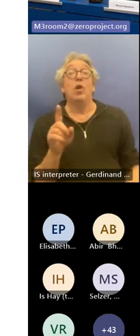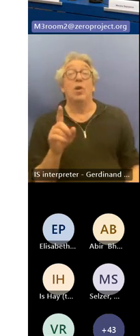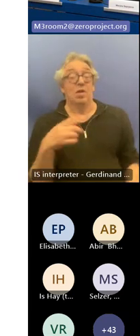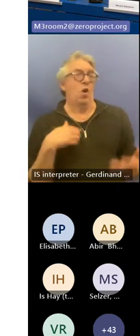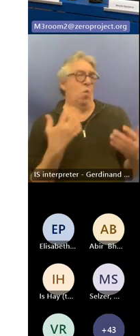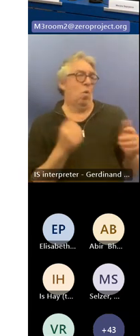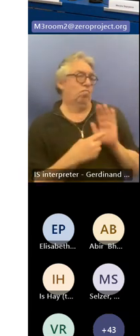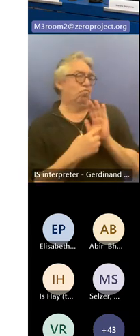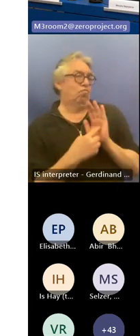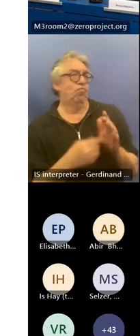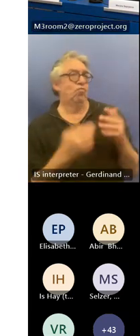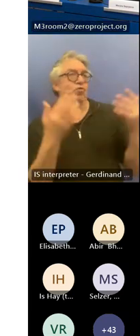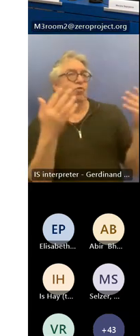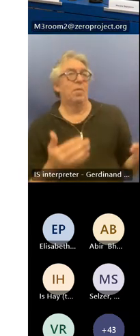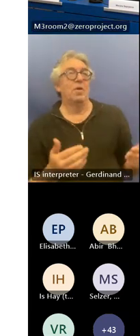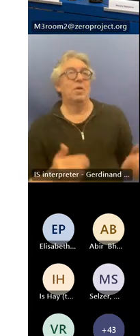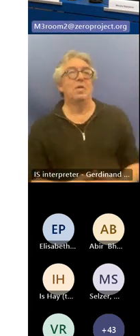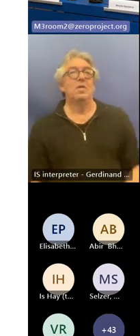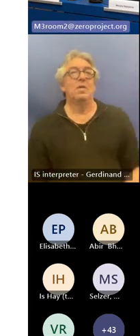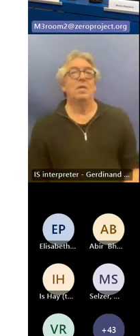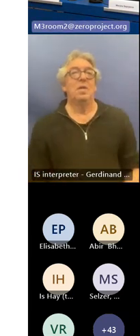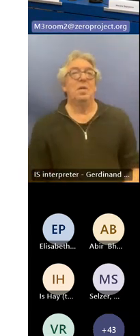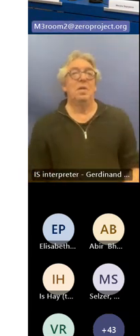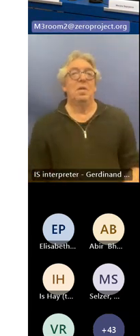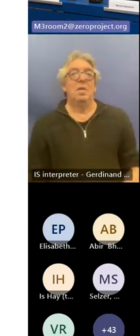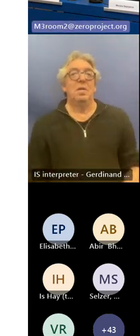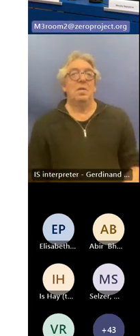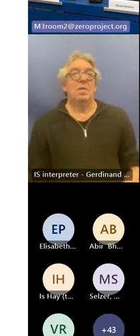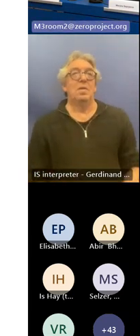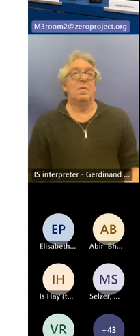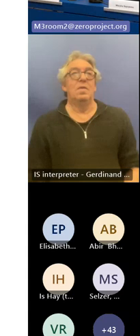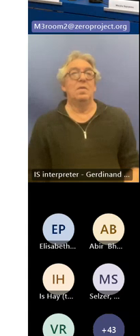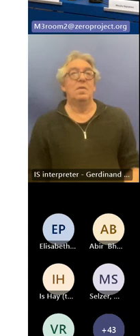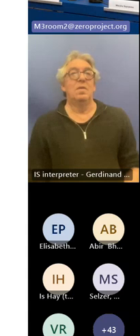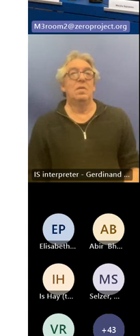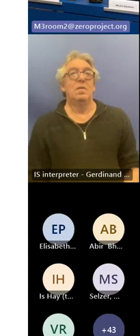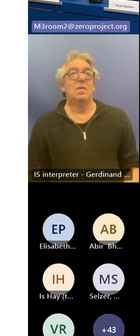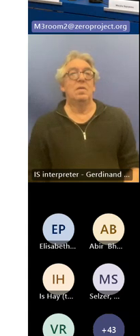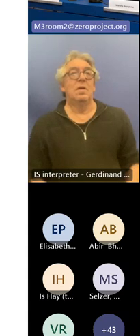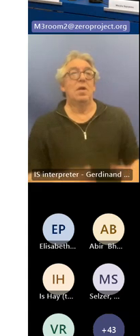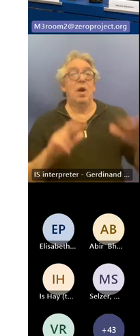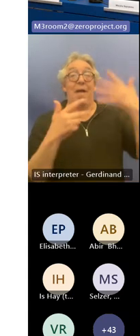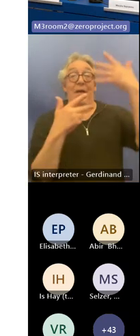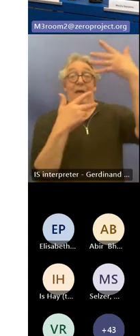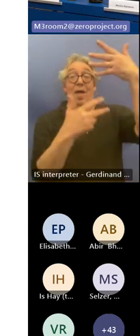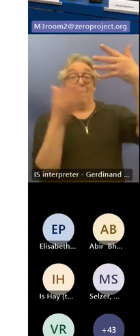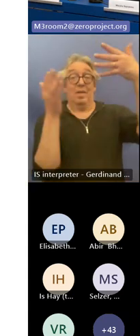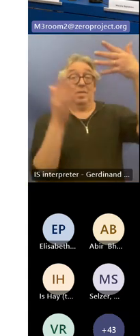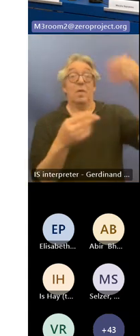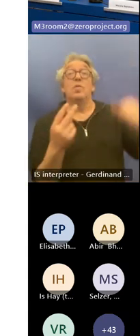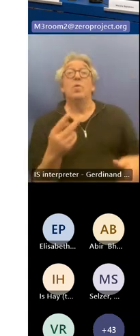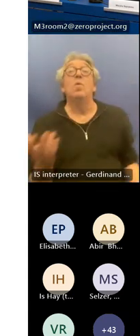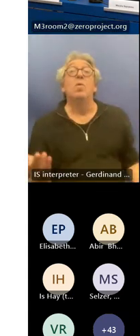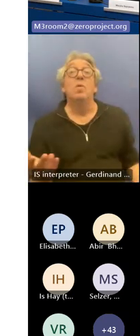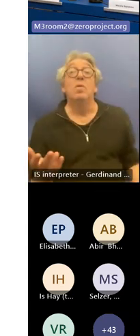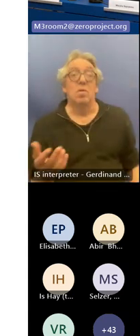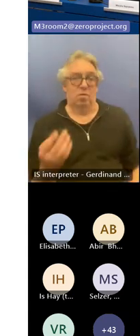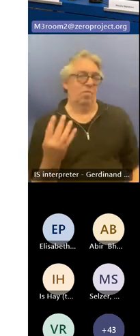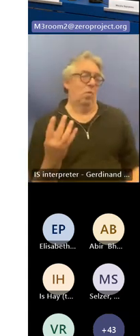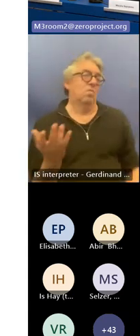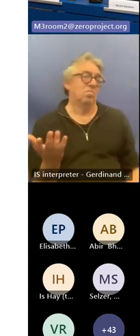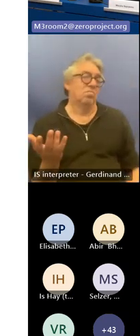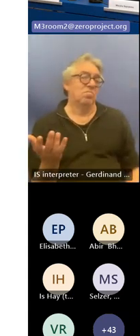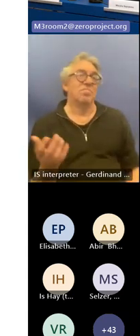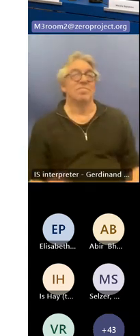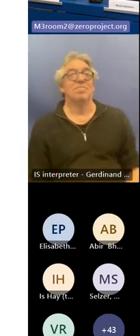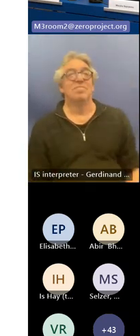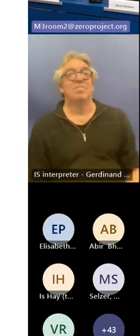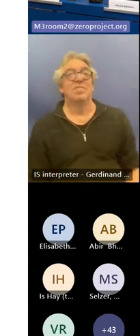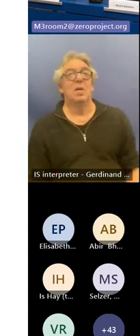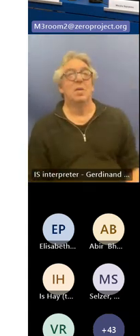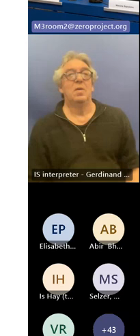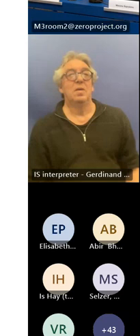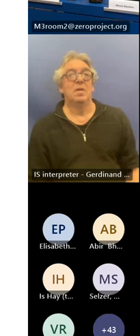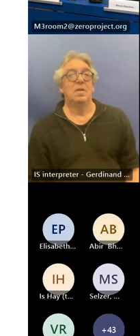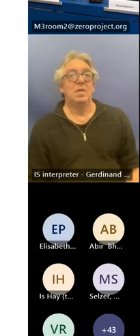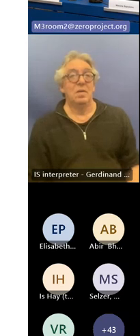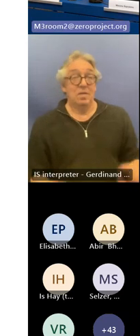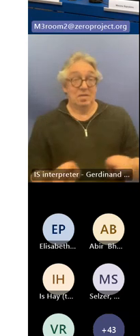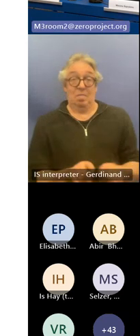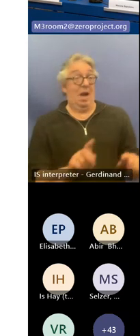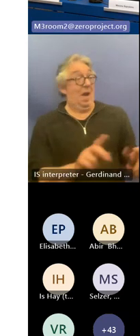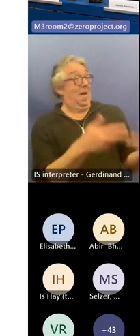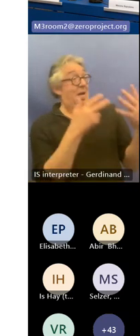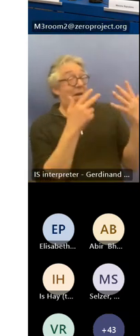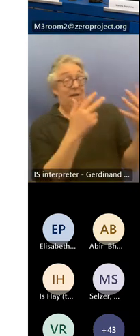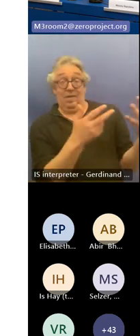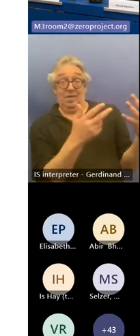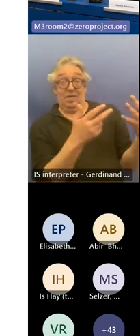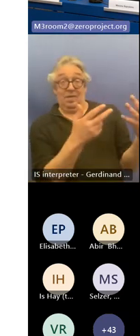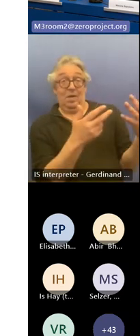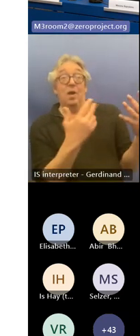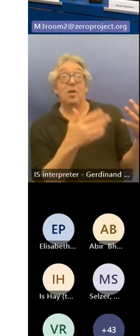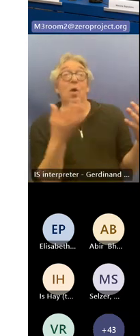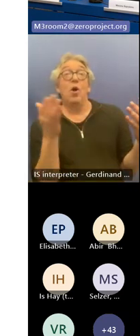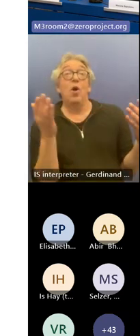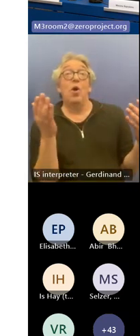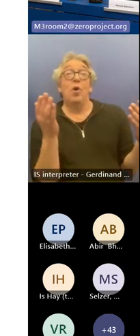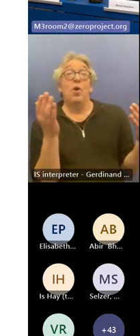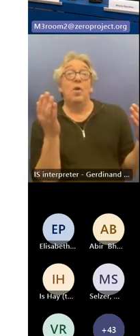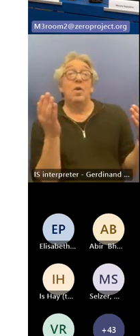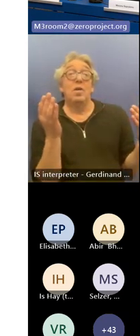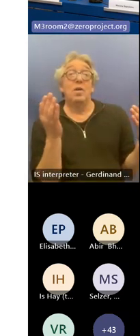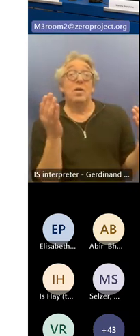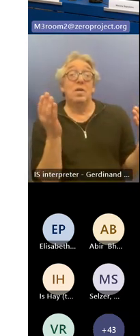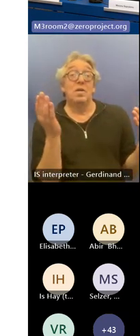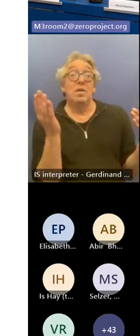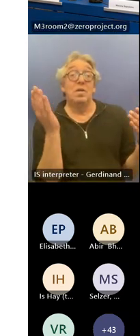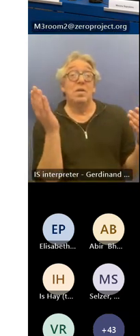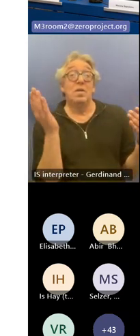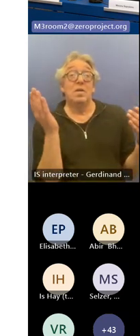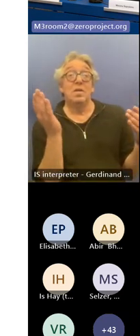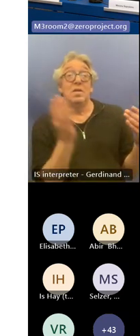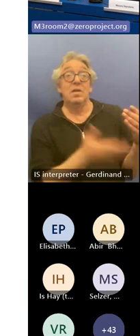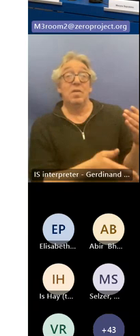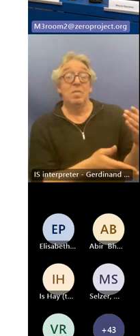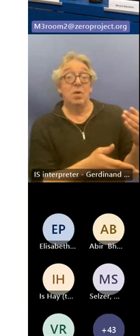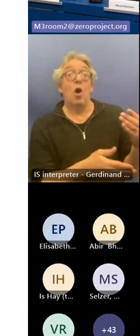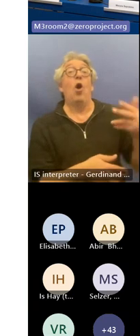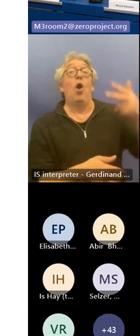divided by two, it is four. The same number eight, if we divide, we can make 33 out of